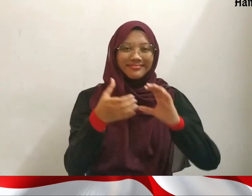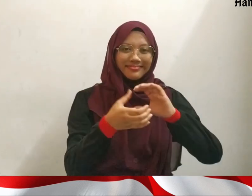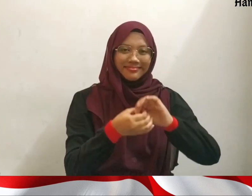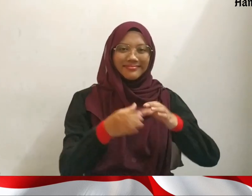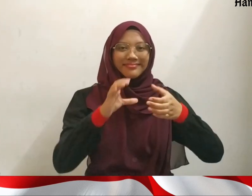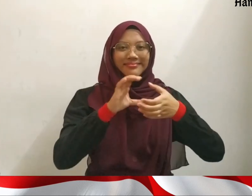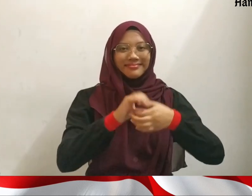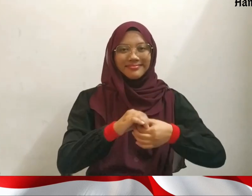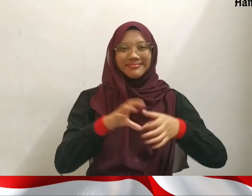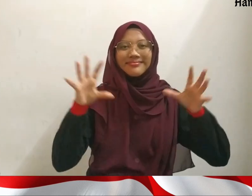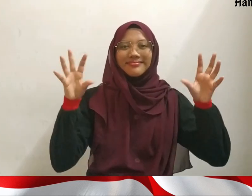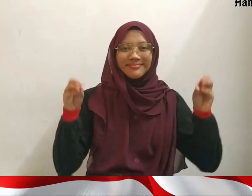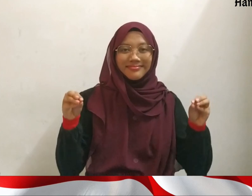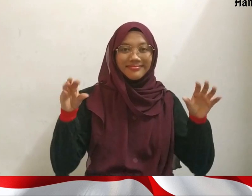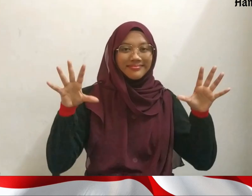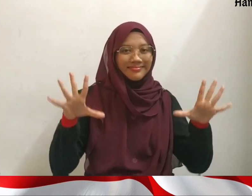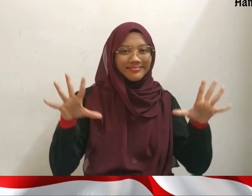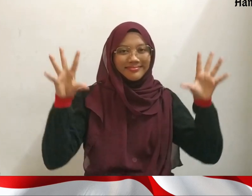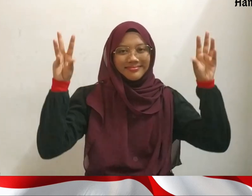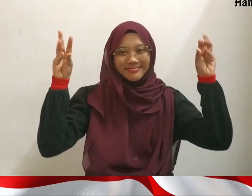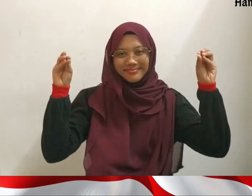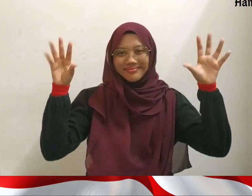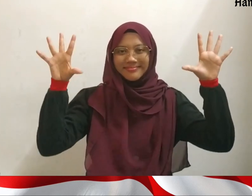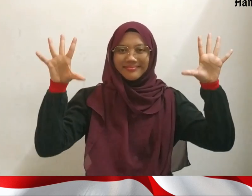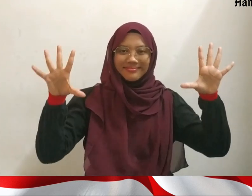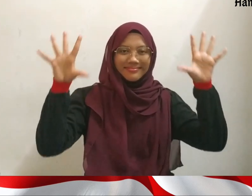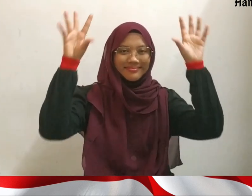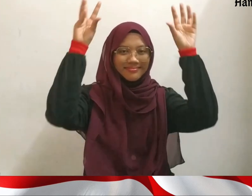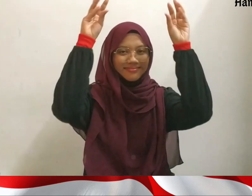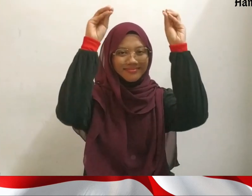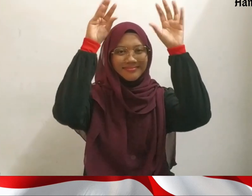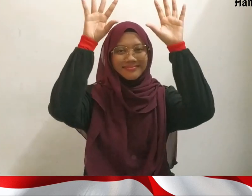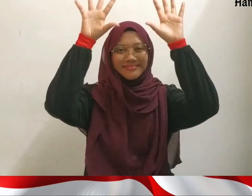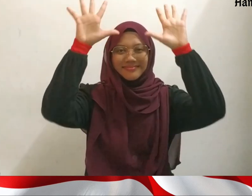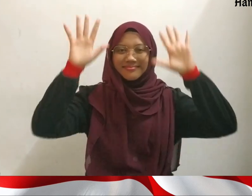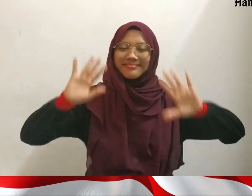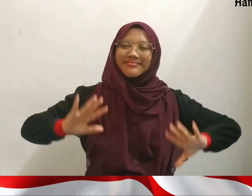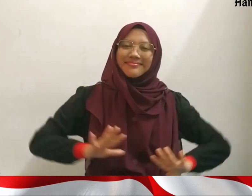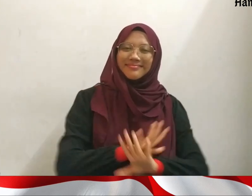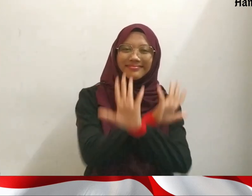Surrounded by infinite stars that twinkle